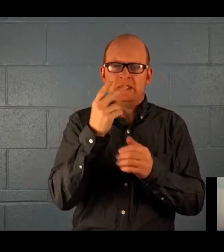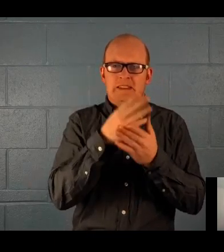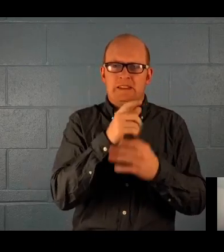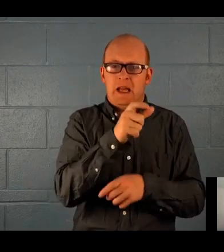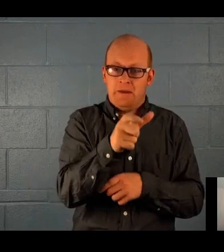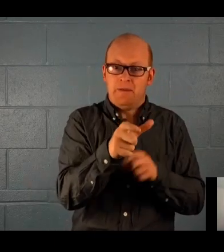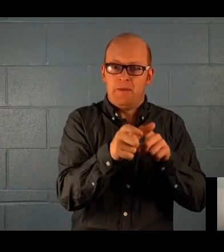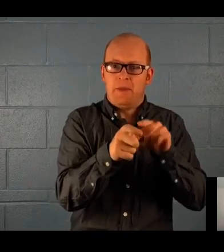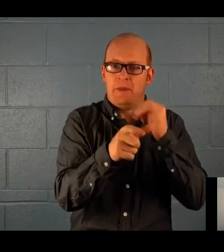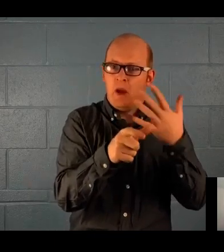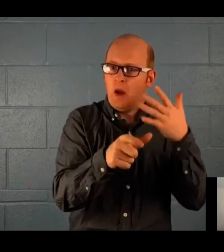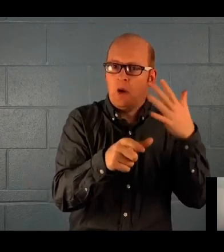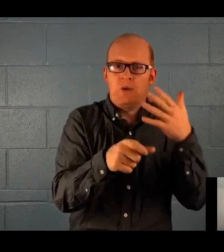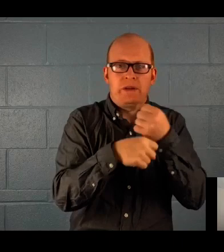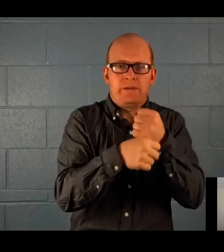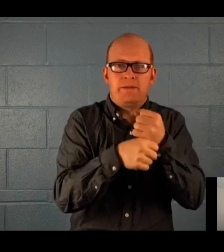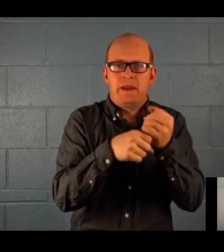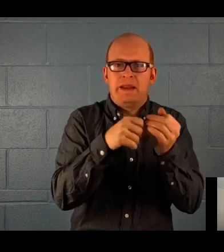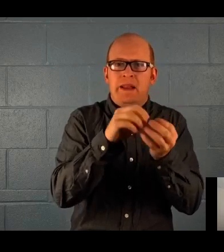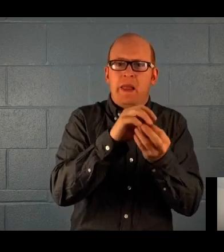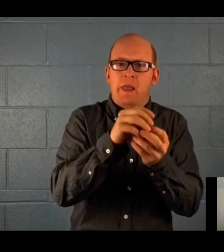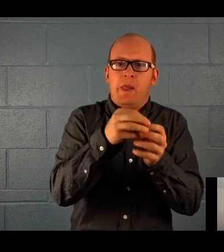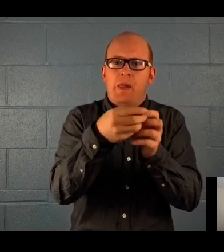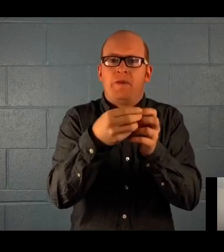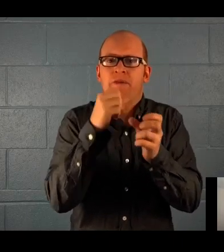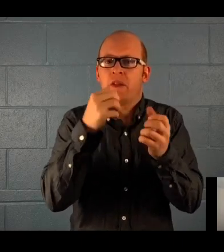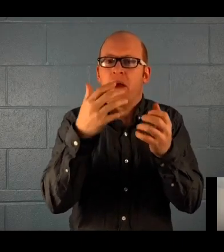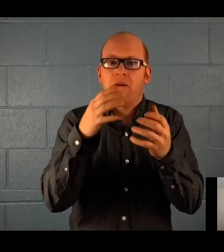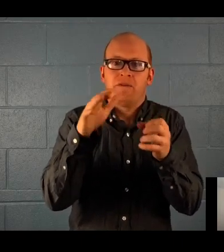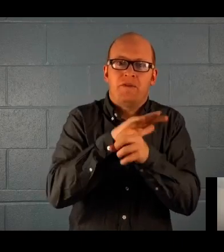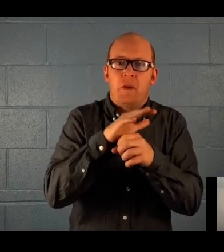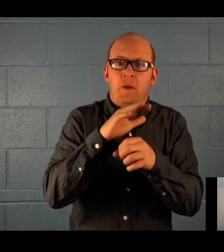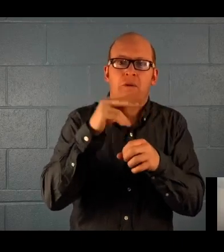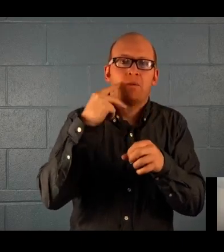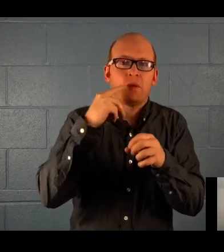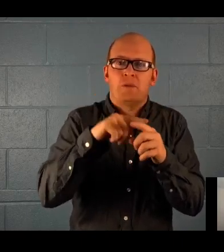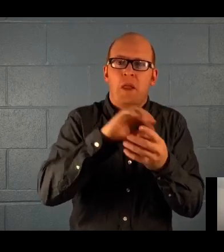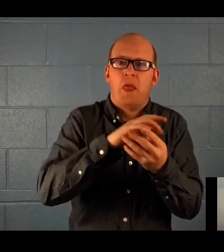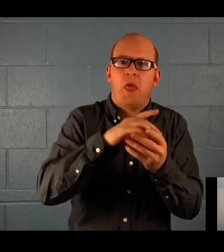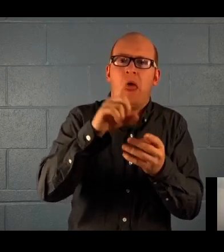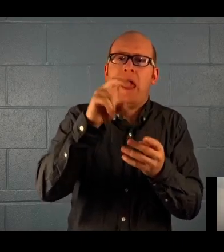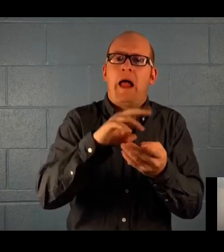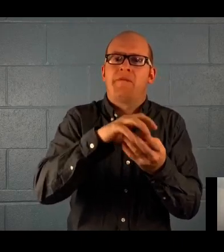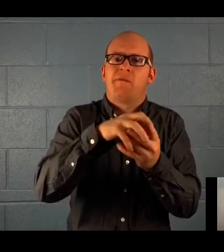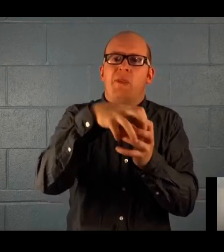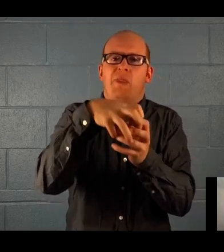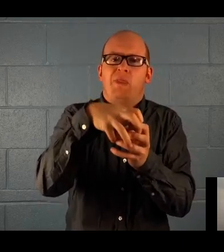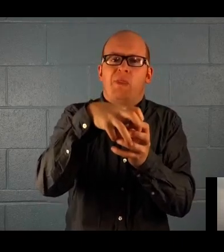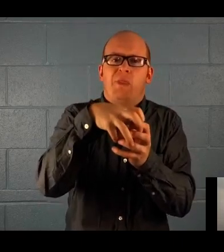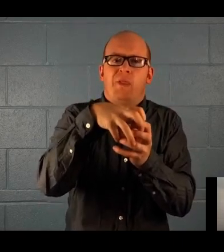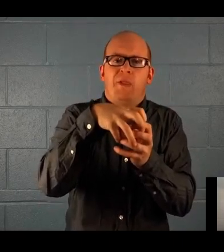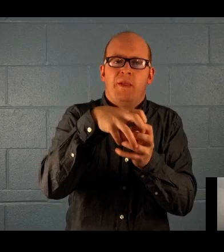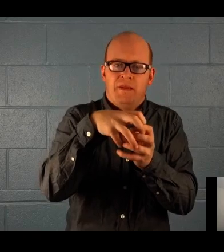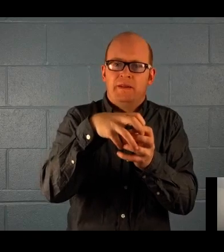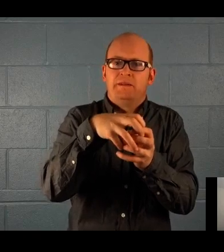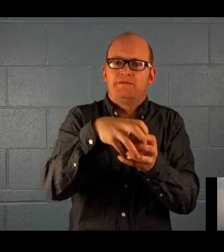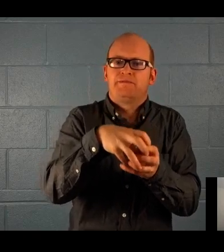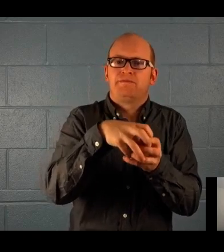of protein that was produced. More frequently when it was just the front half vector, but some tended to linger even if the front and the back half